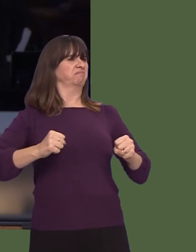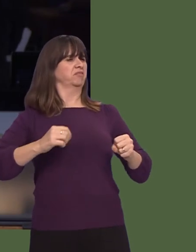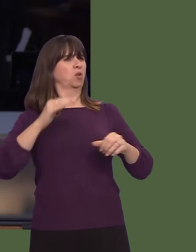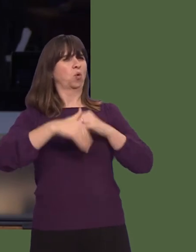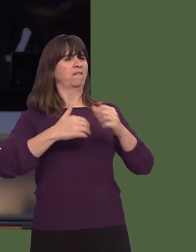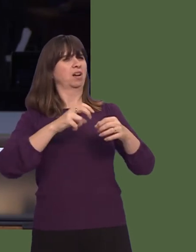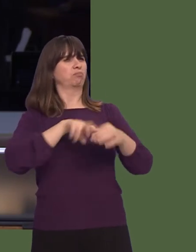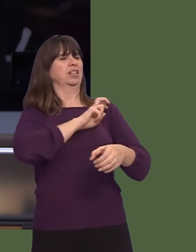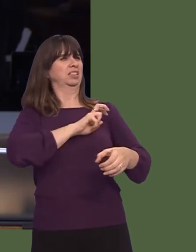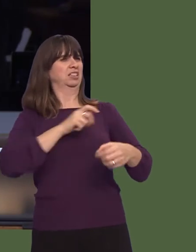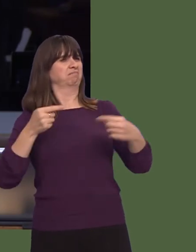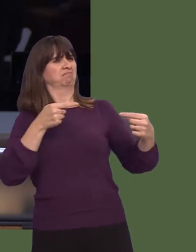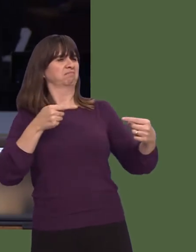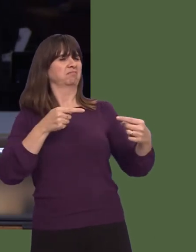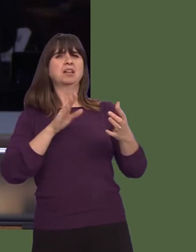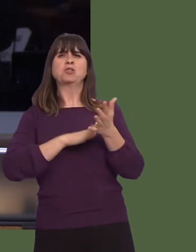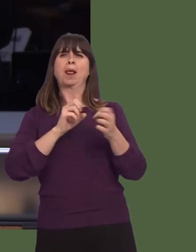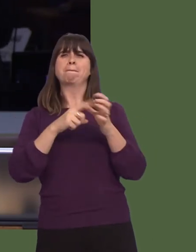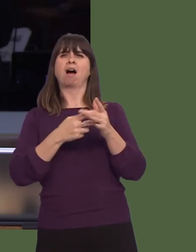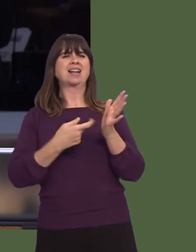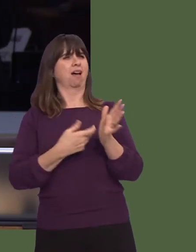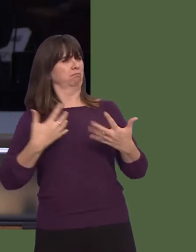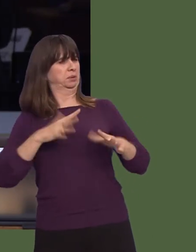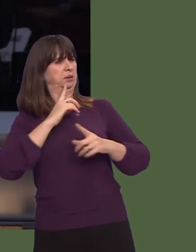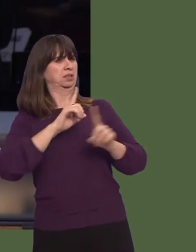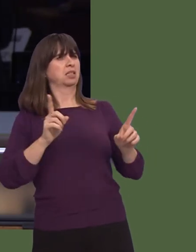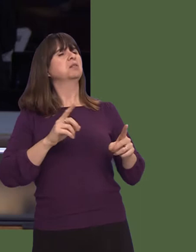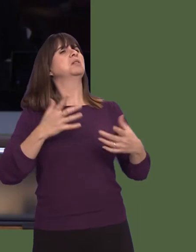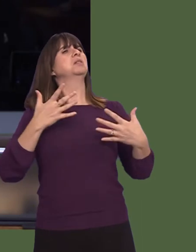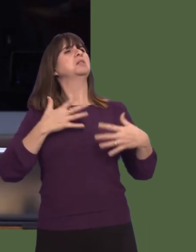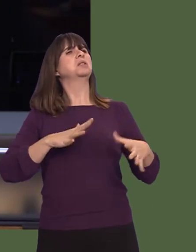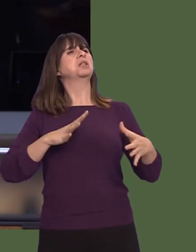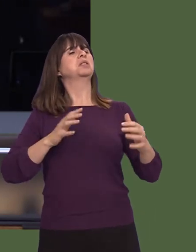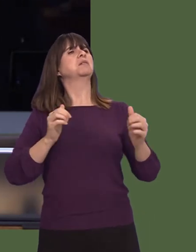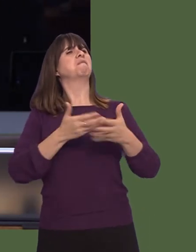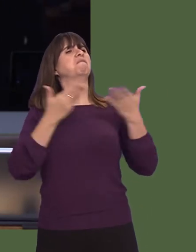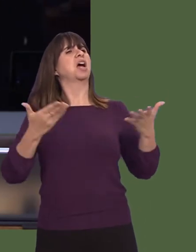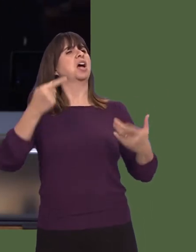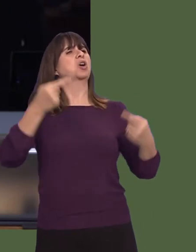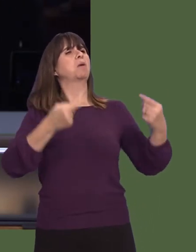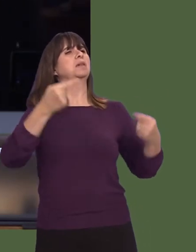said a couple of days ago: 'There will be no ambitious partnership without common ground in fair competition, state aid, tax dumping'.